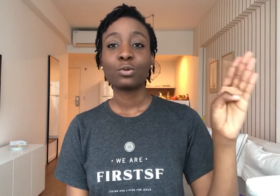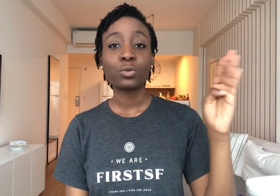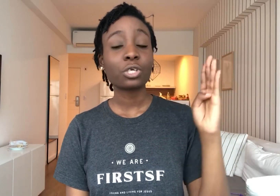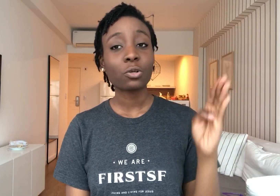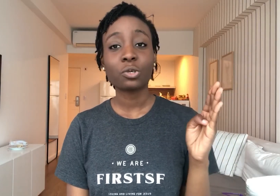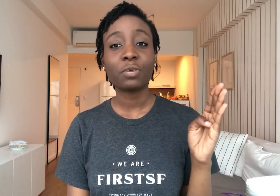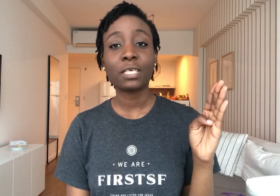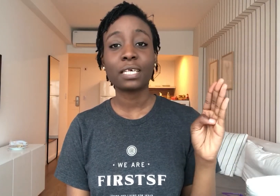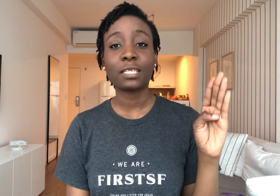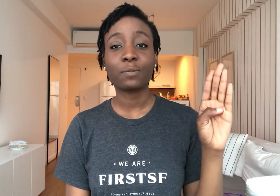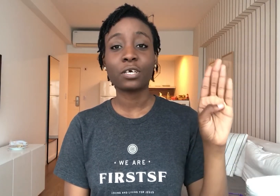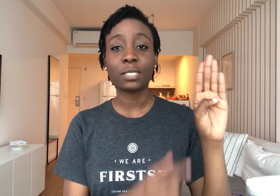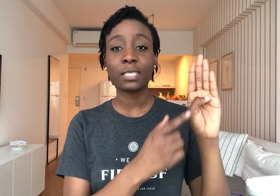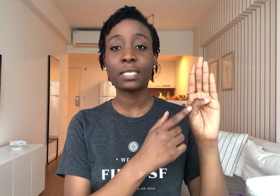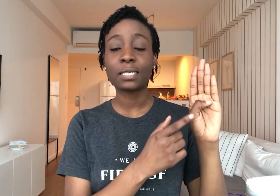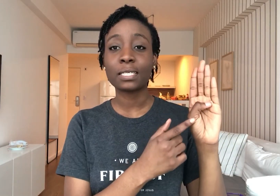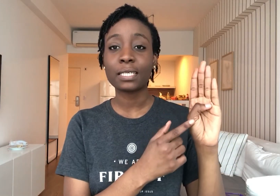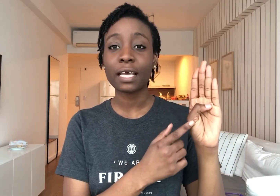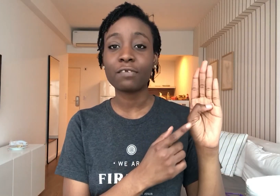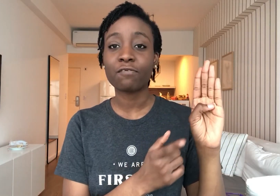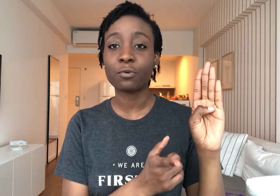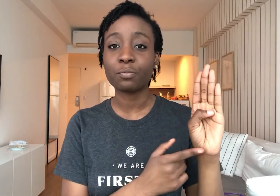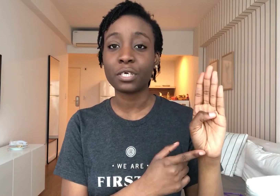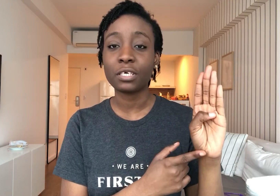which also makes sense because this is the sign for 'B' in ASL.